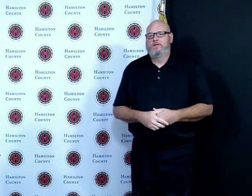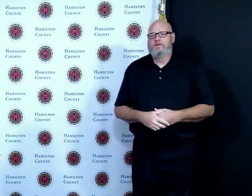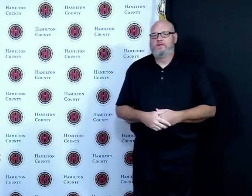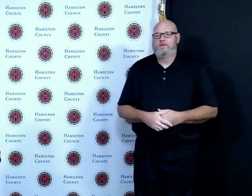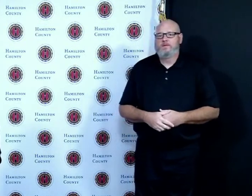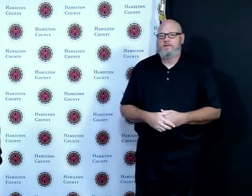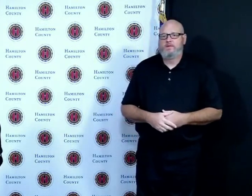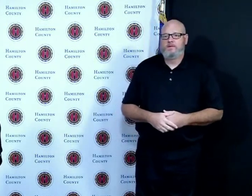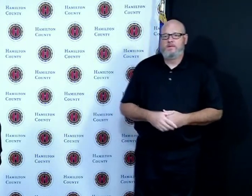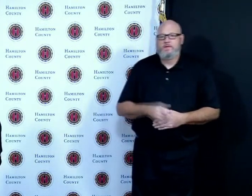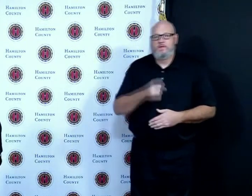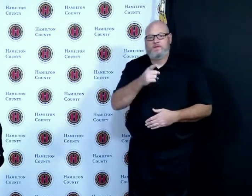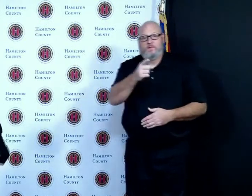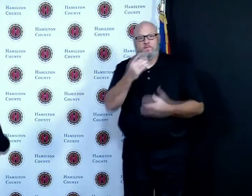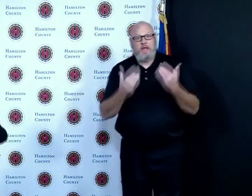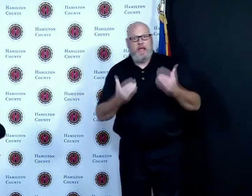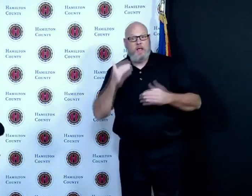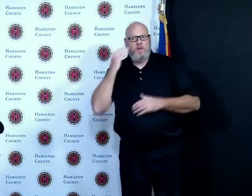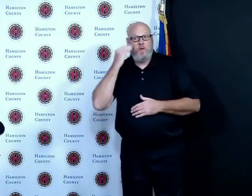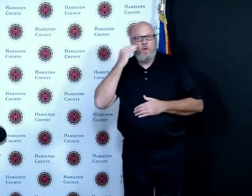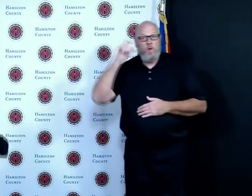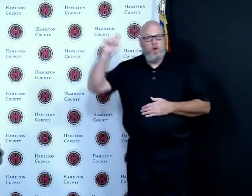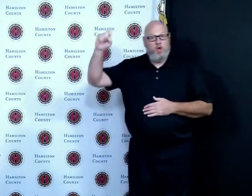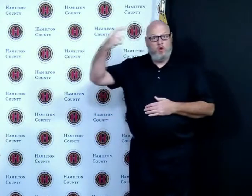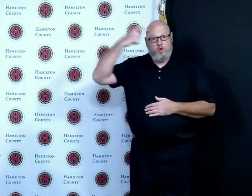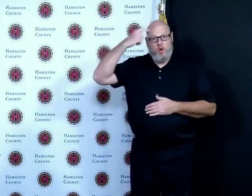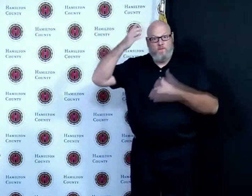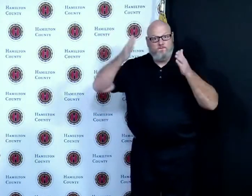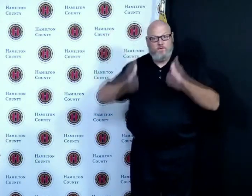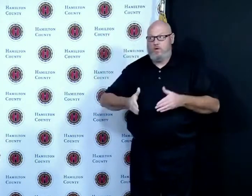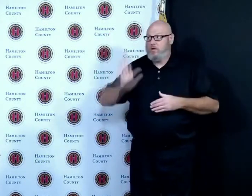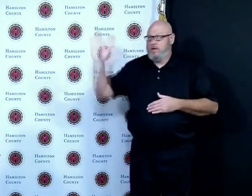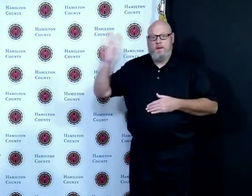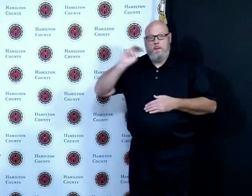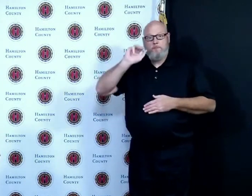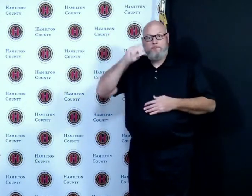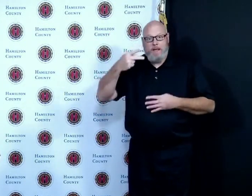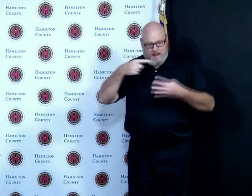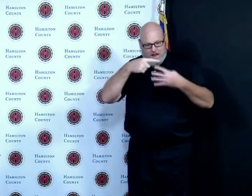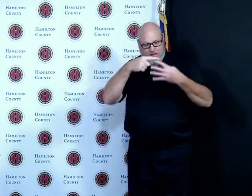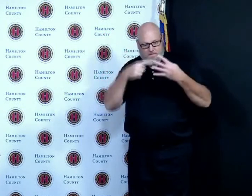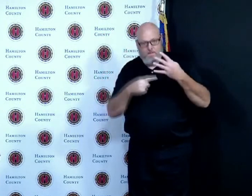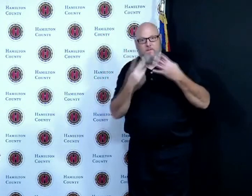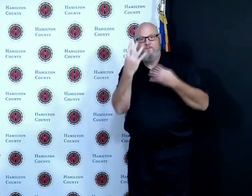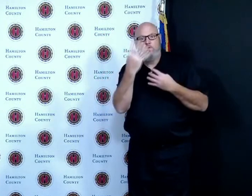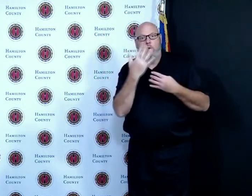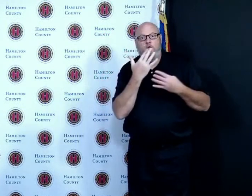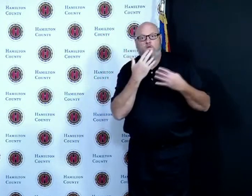either staying at home themselves or at least in their bubbles and not socializing in small groups